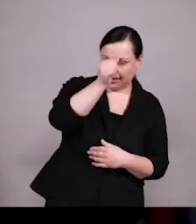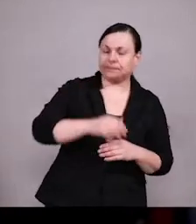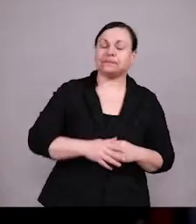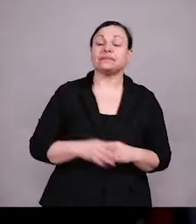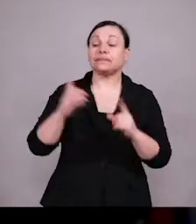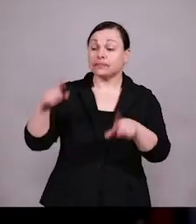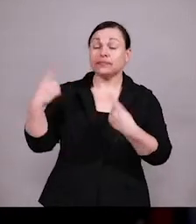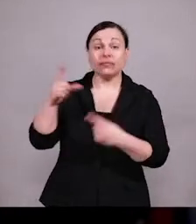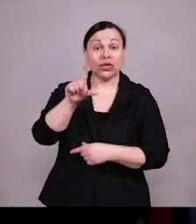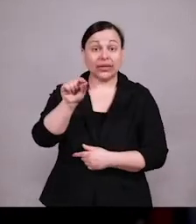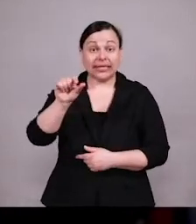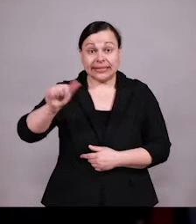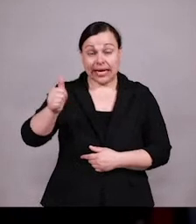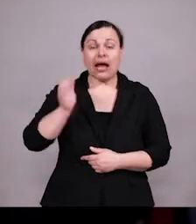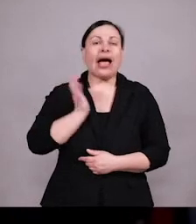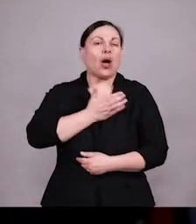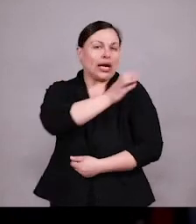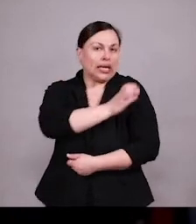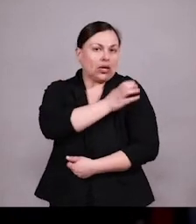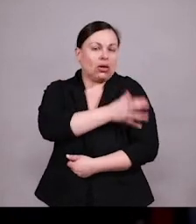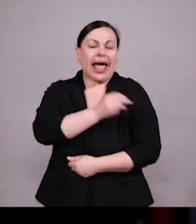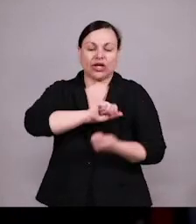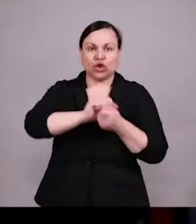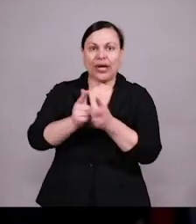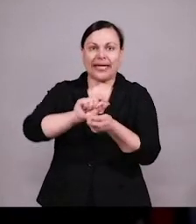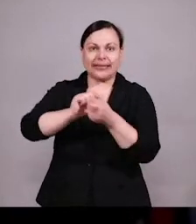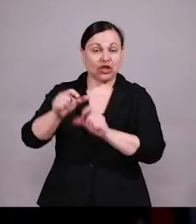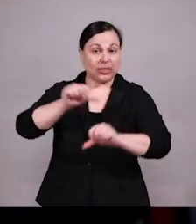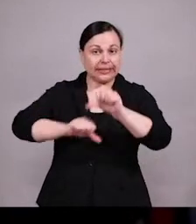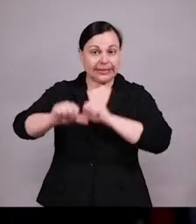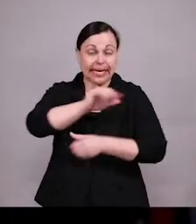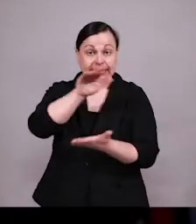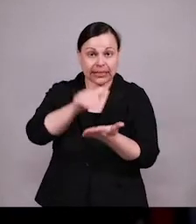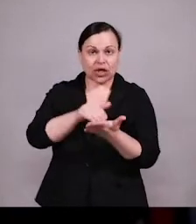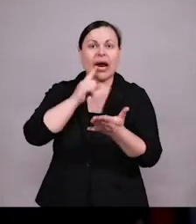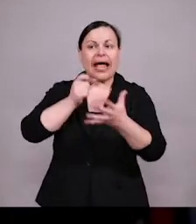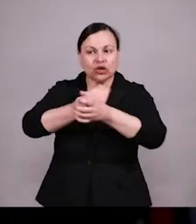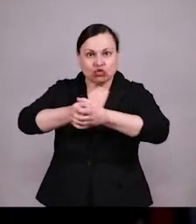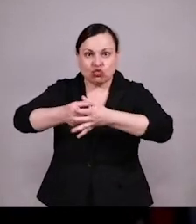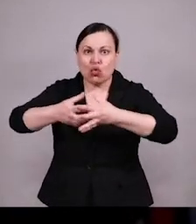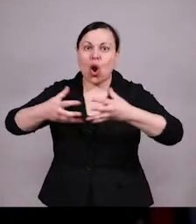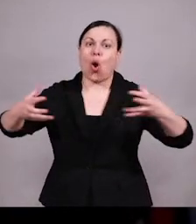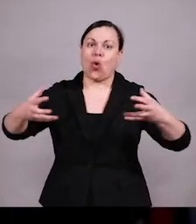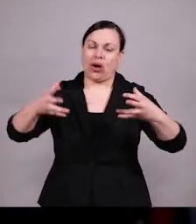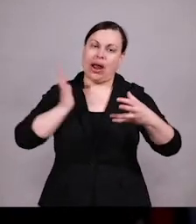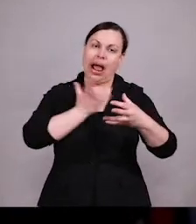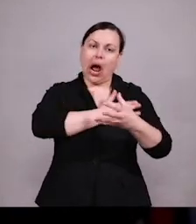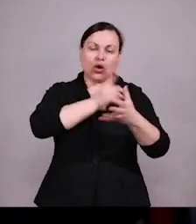Since 2010, our Clinical and Translational Science Center has grown the UNM research mission and